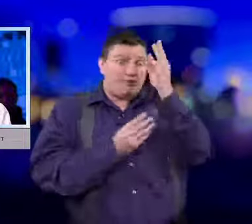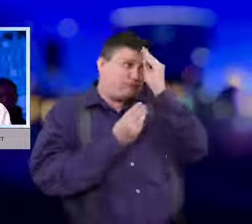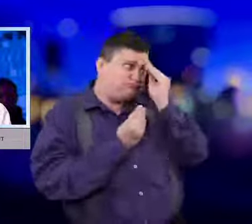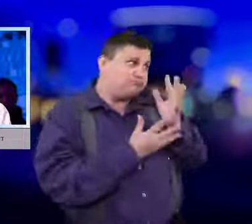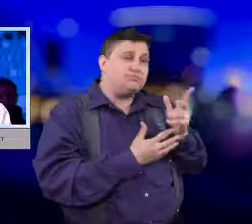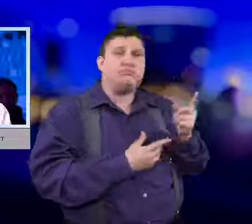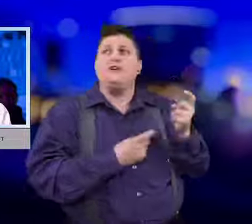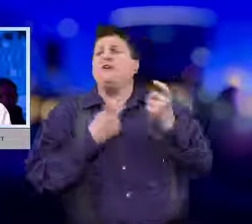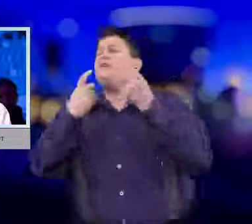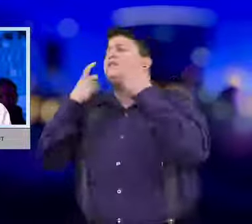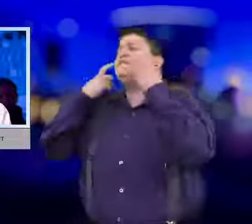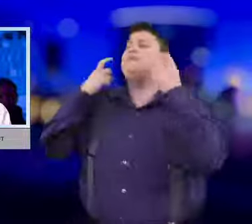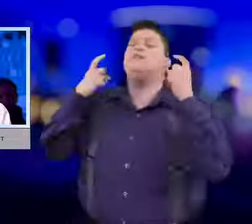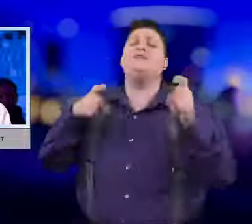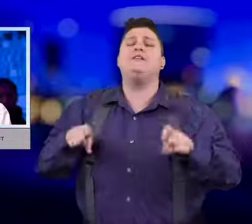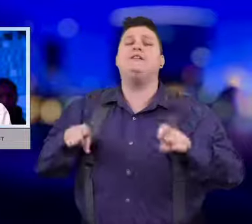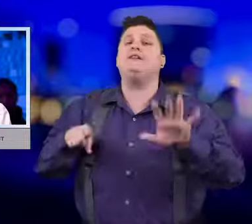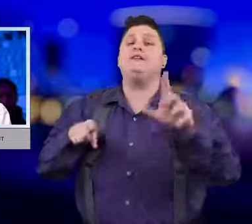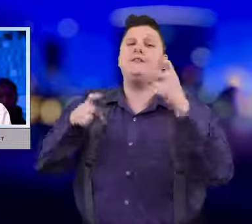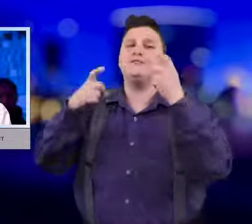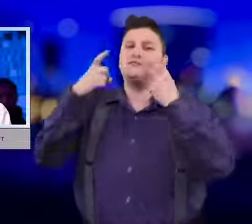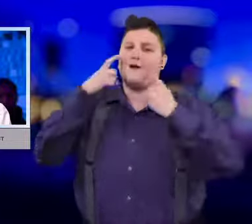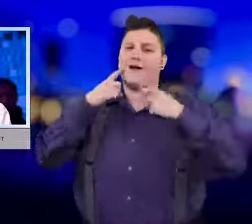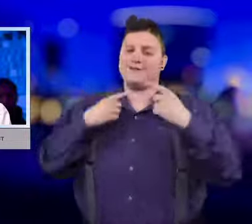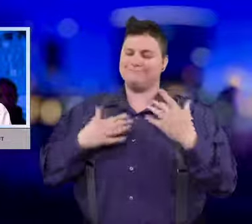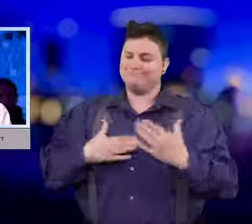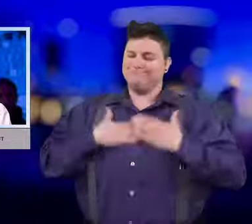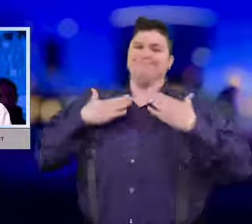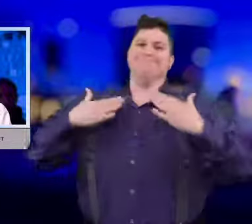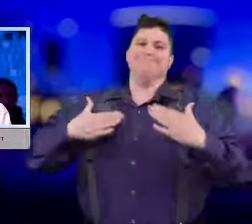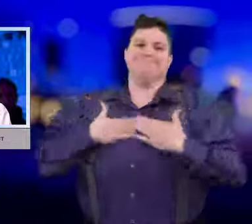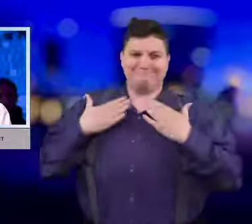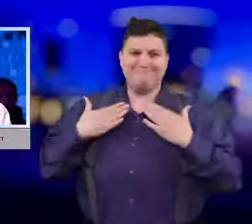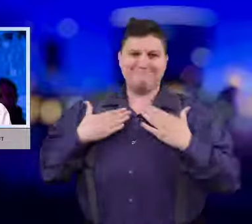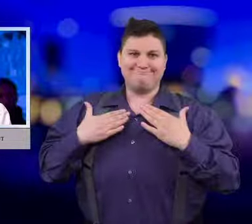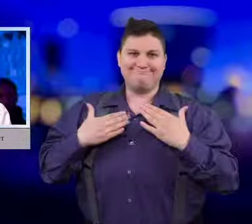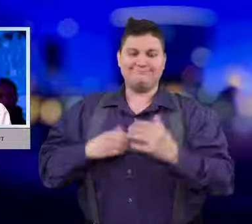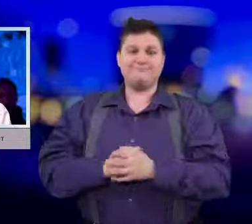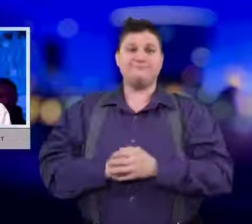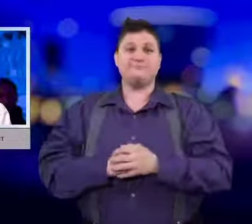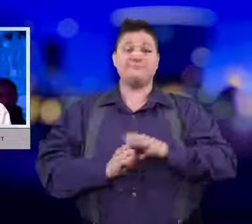And when she did, Jay-Z said he cried tears of joy!